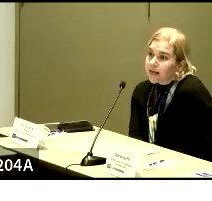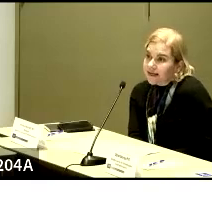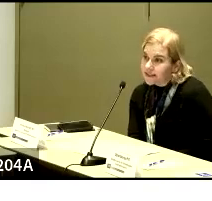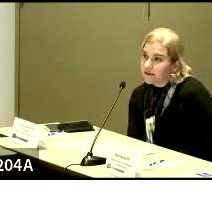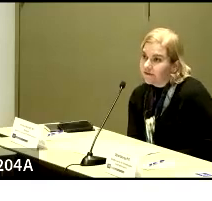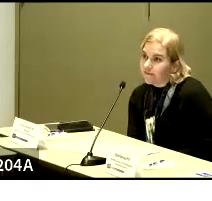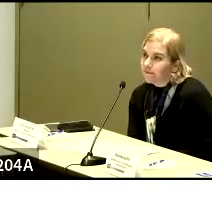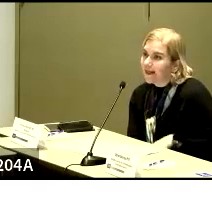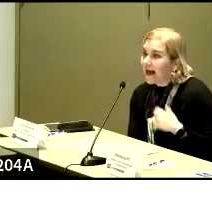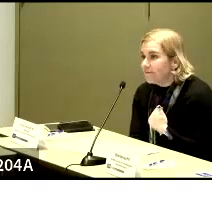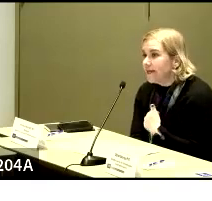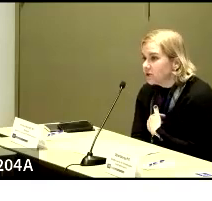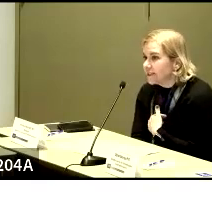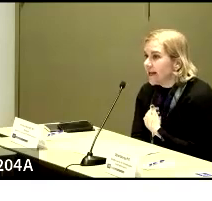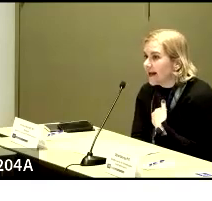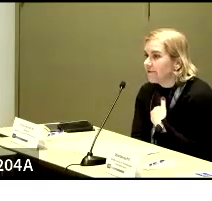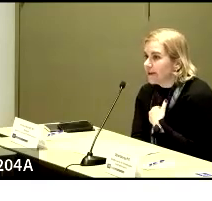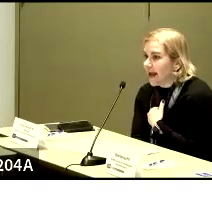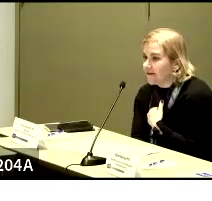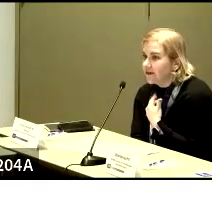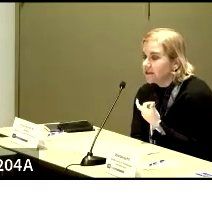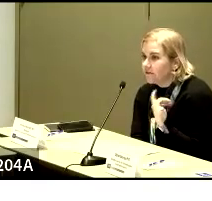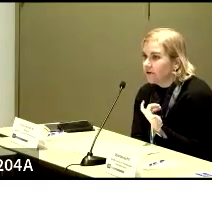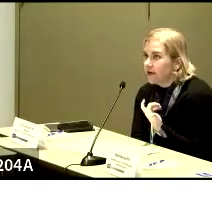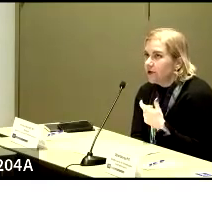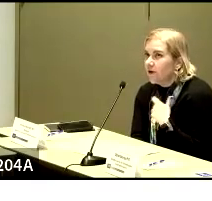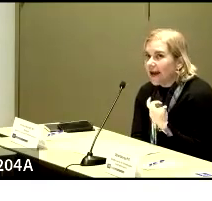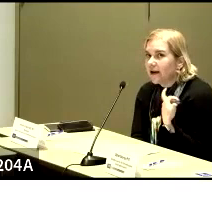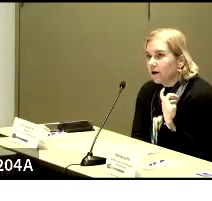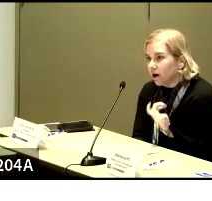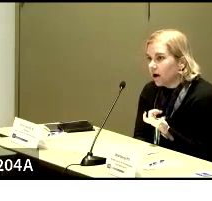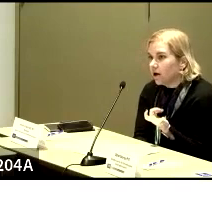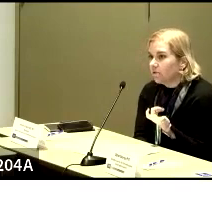But I think it's a little bit of an uphill battle.